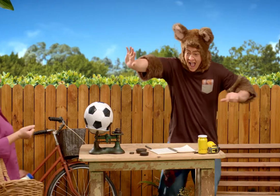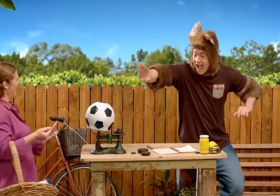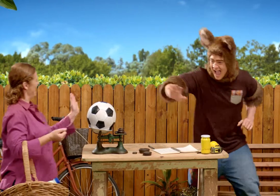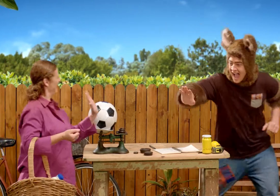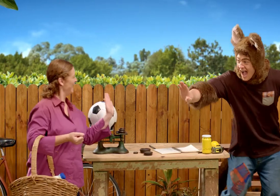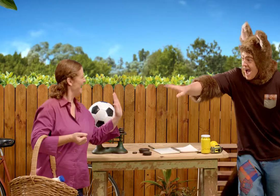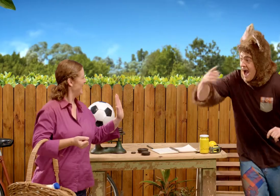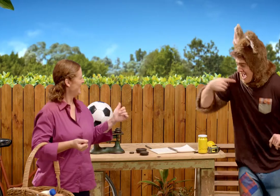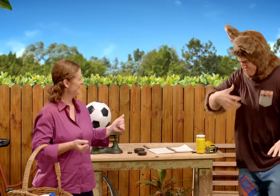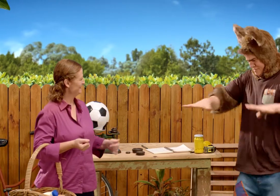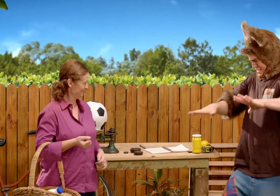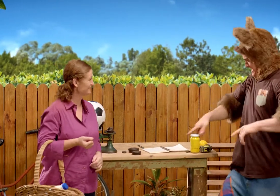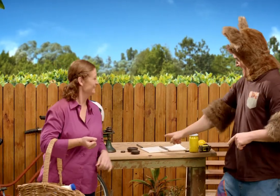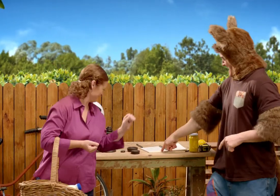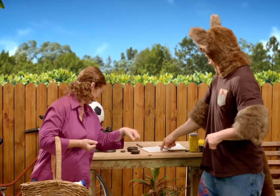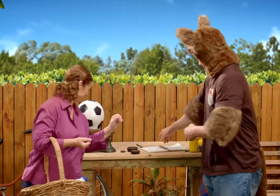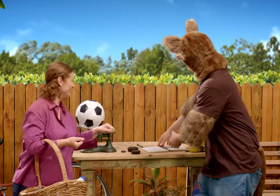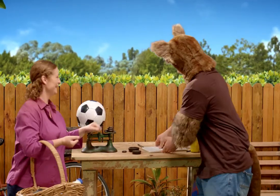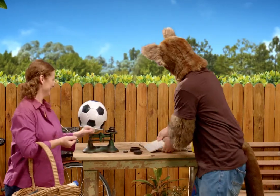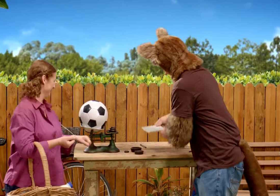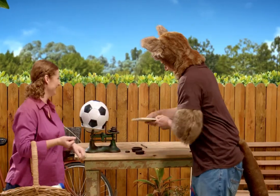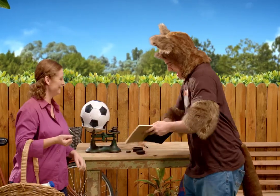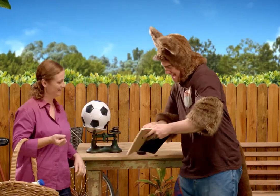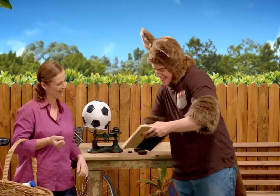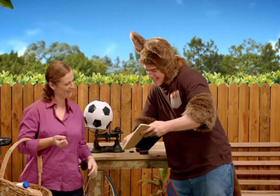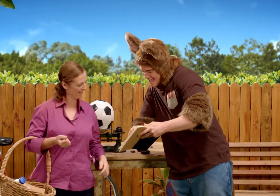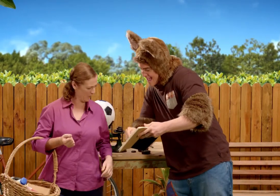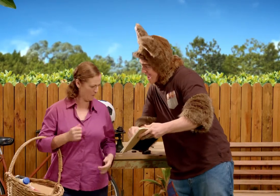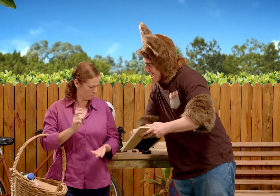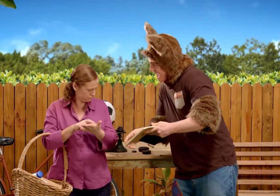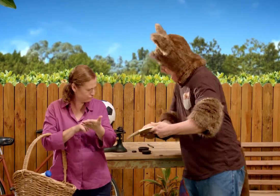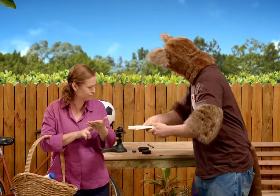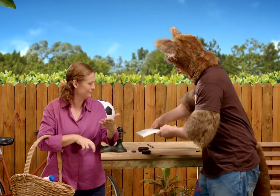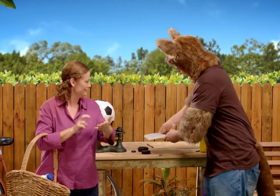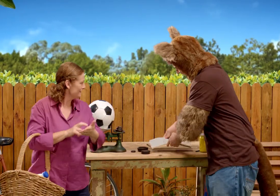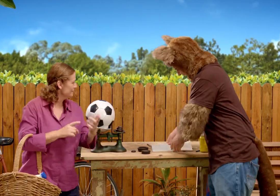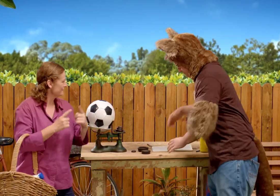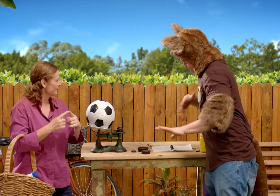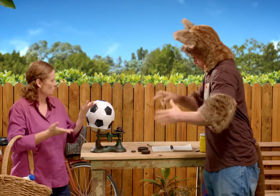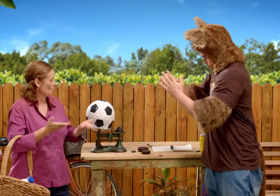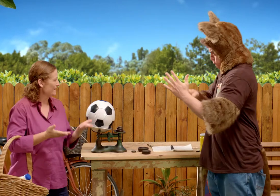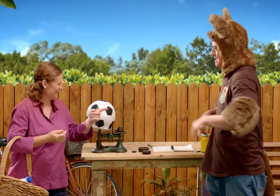Hi Sally. Hi Possum. Look I've been very busy. Yes you've done lots of writing